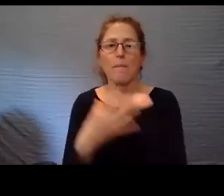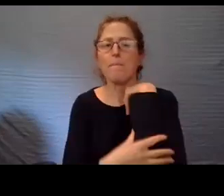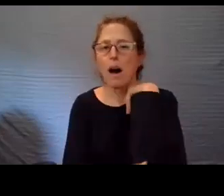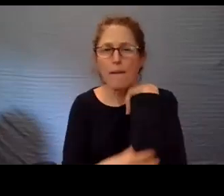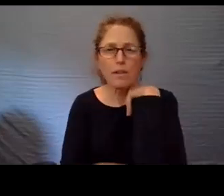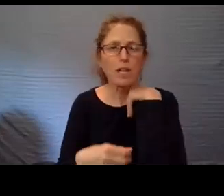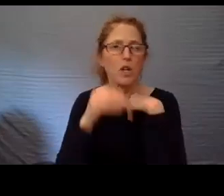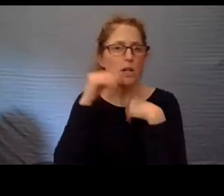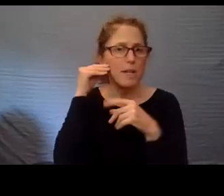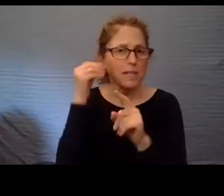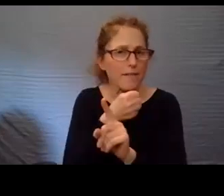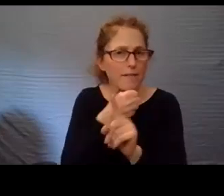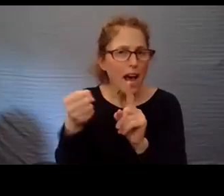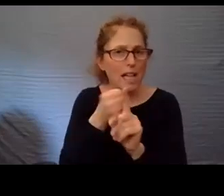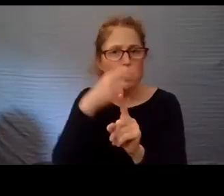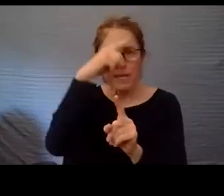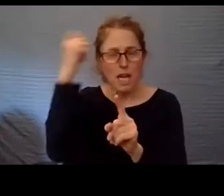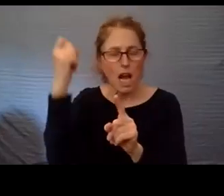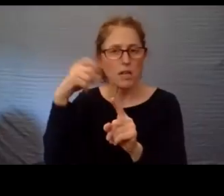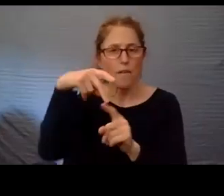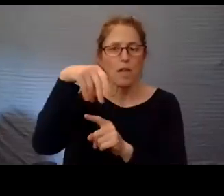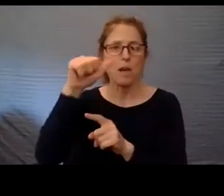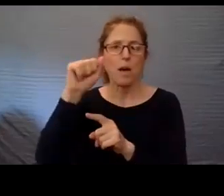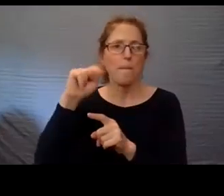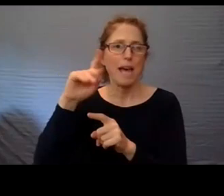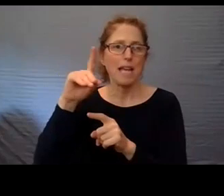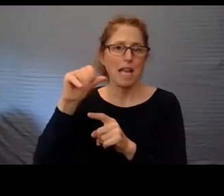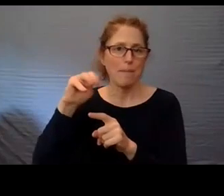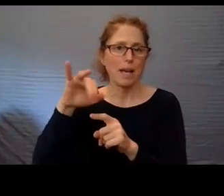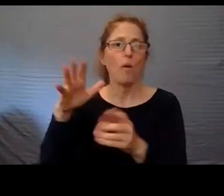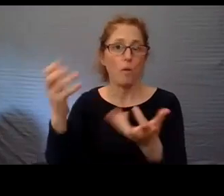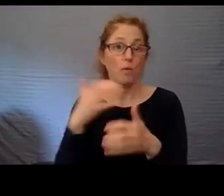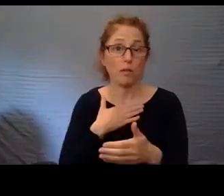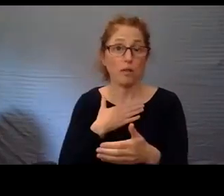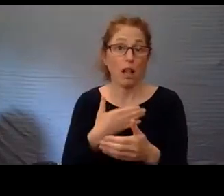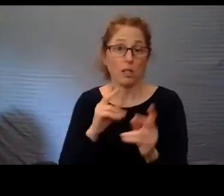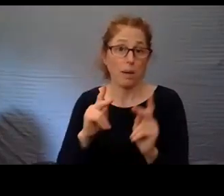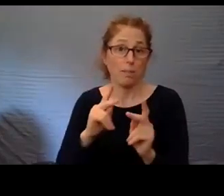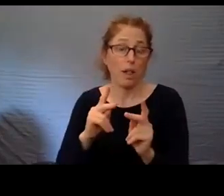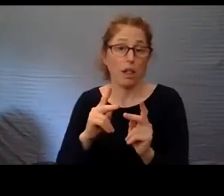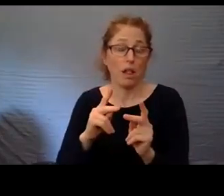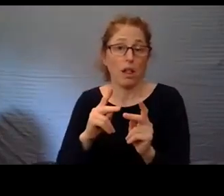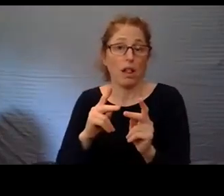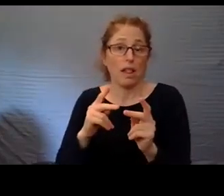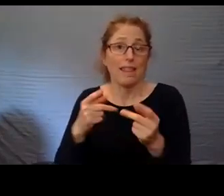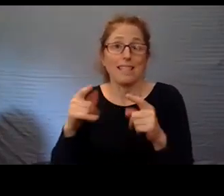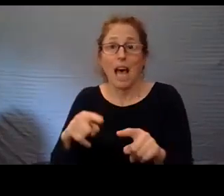at this time due to this pandemic. We want to acknowledge that these things are happening, and People do need to be aware, even if those are not things we're focusing on